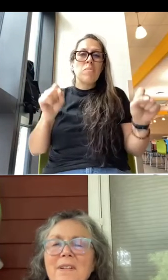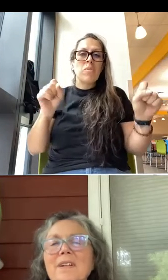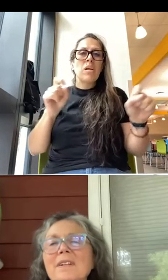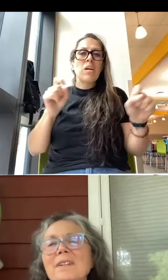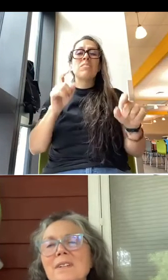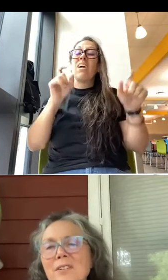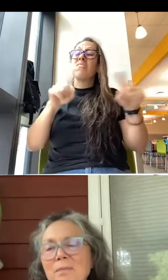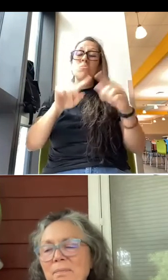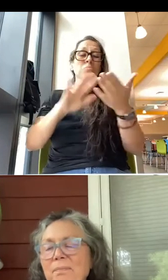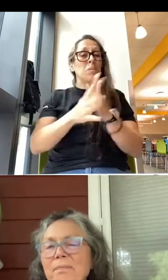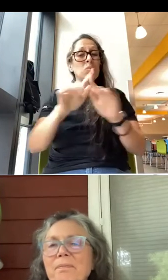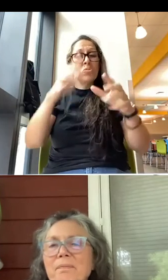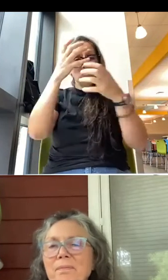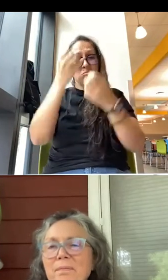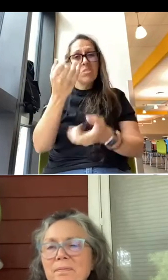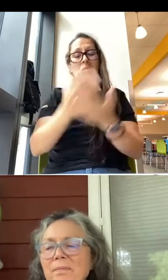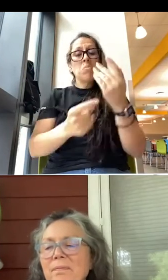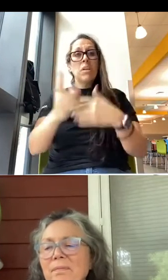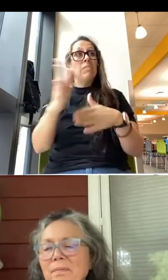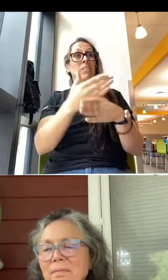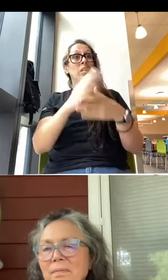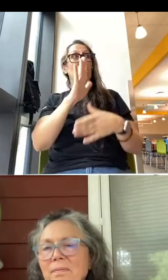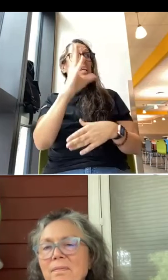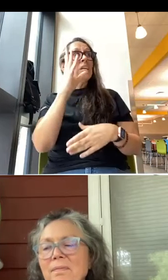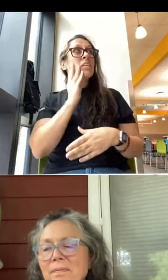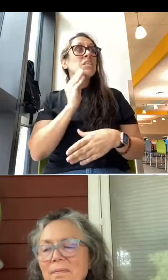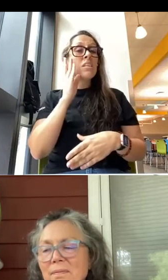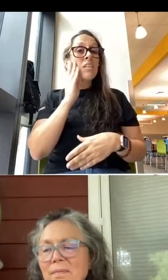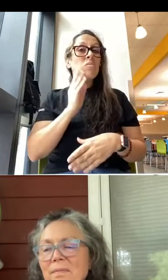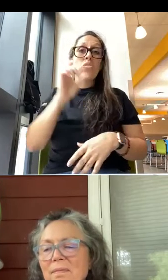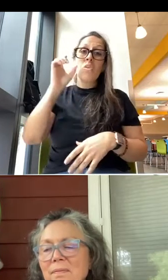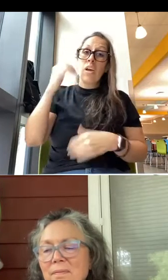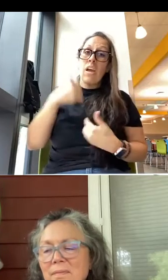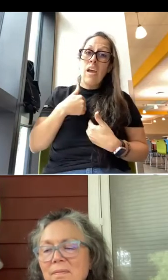it's like someone may share an experience that you have no experience of,